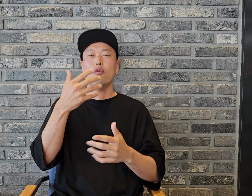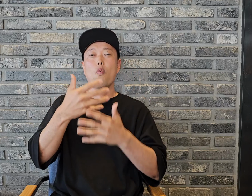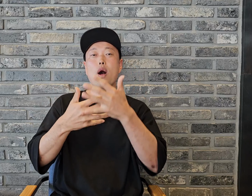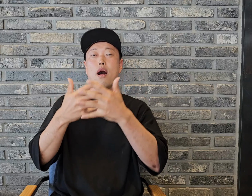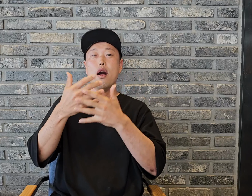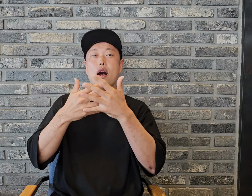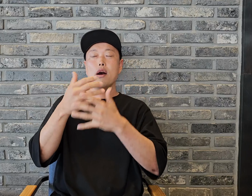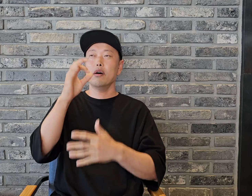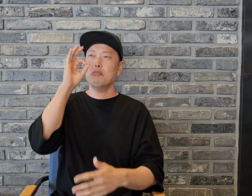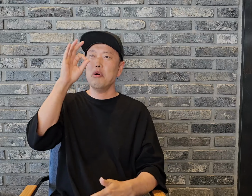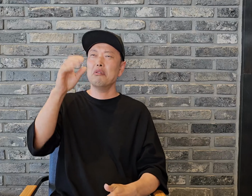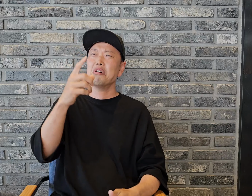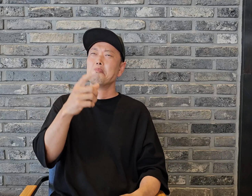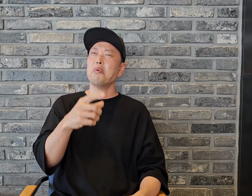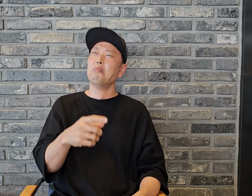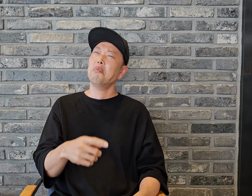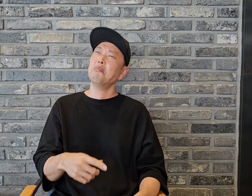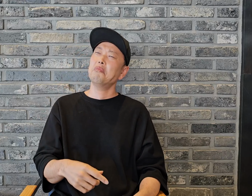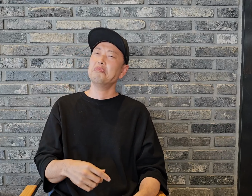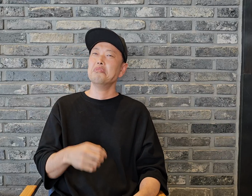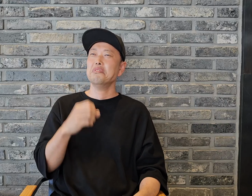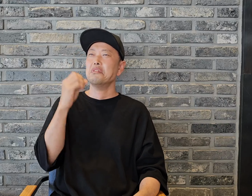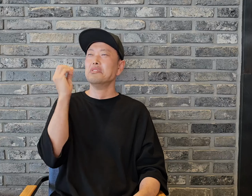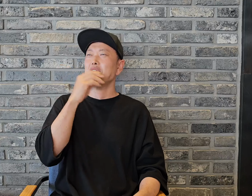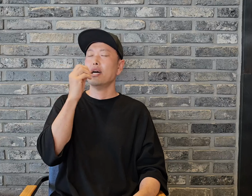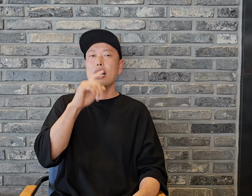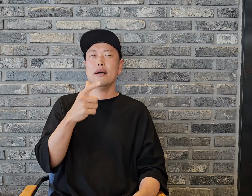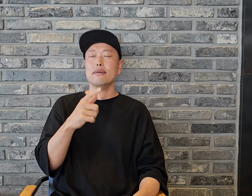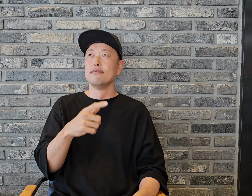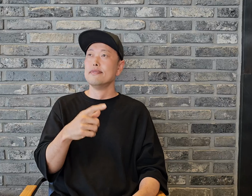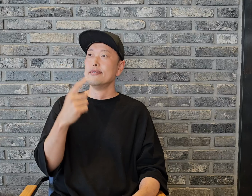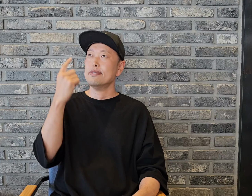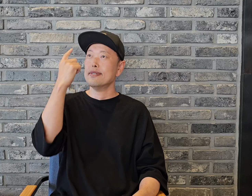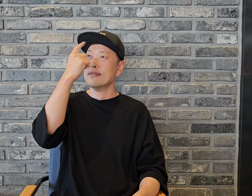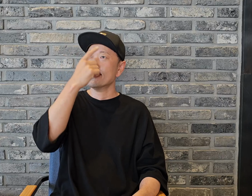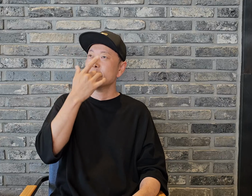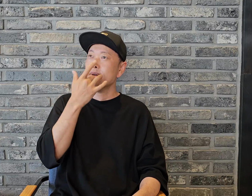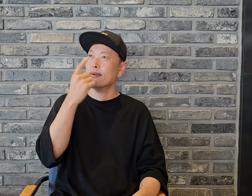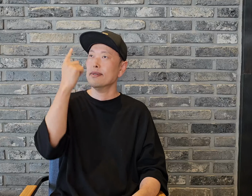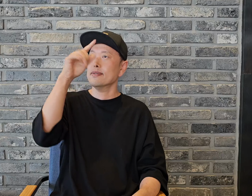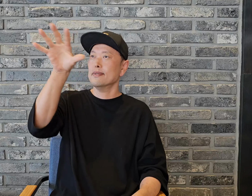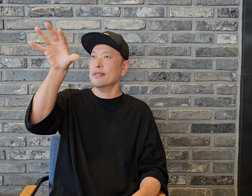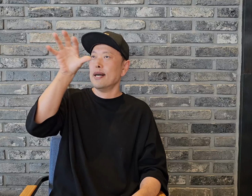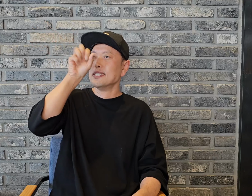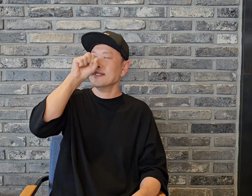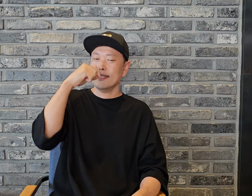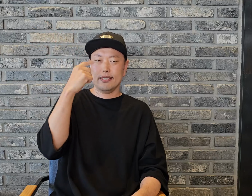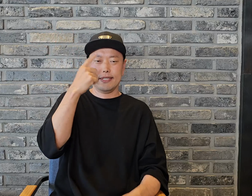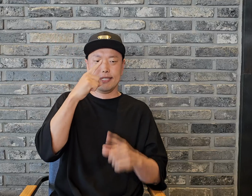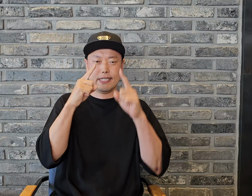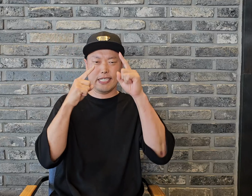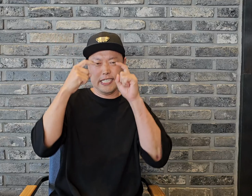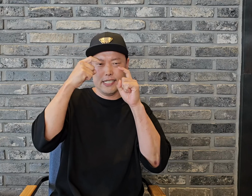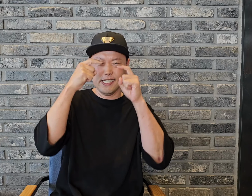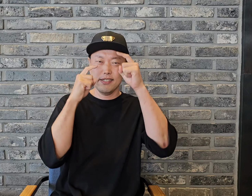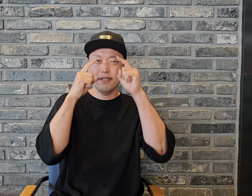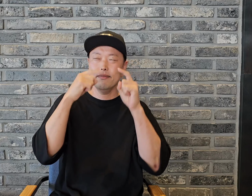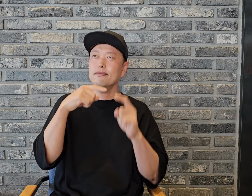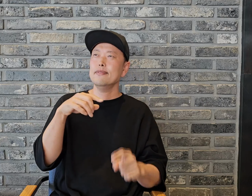when I watch a movie, I don't just watch it, I analyze how the actors make their facial expressions.